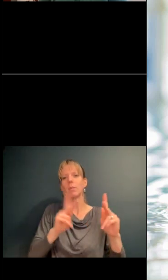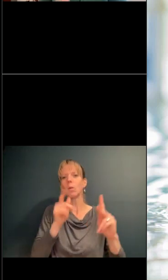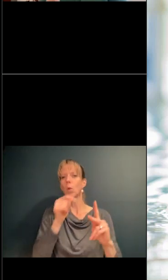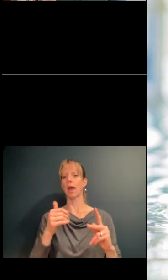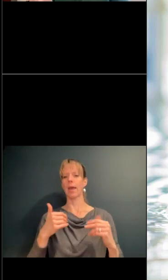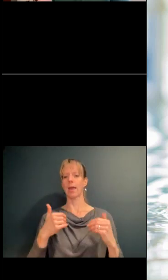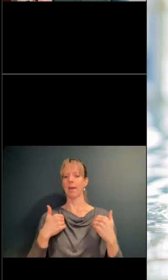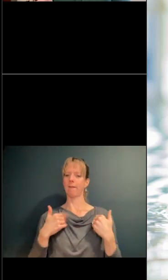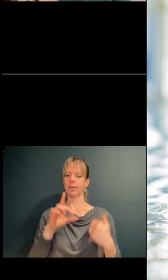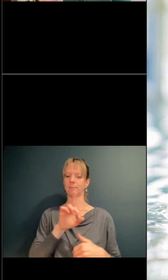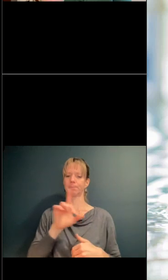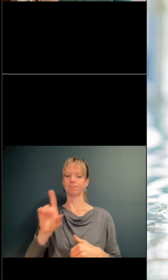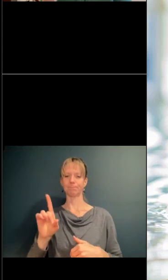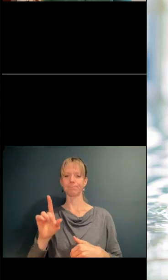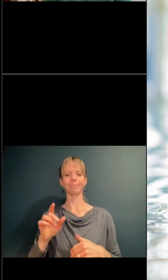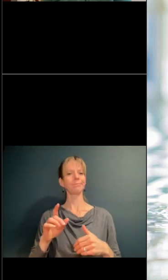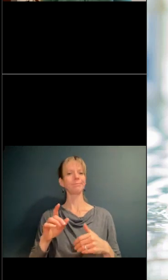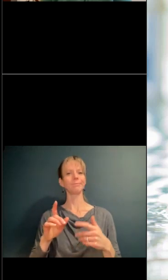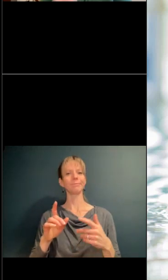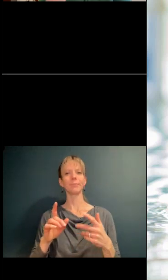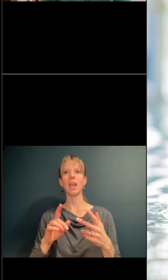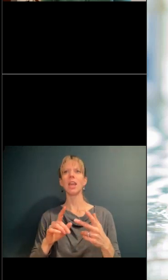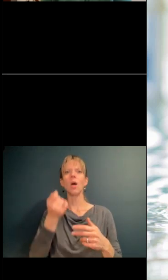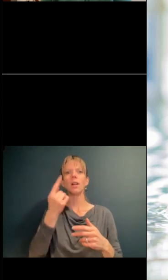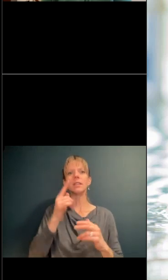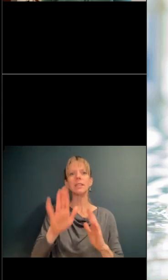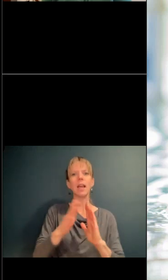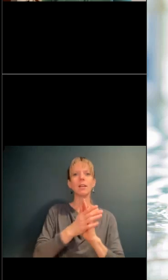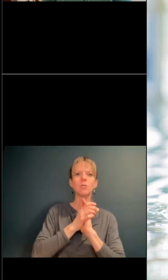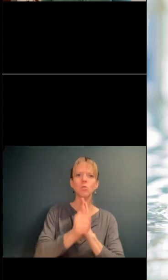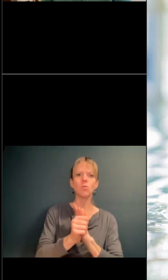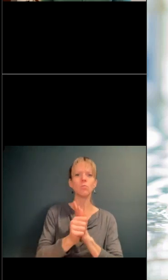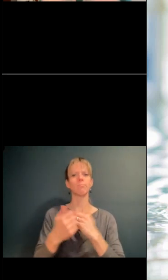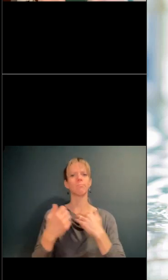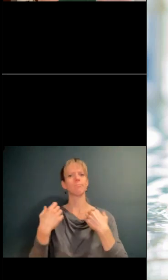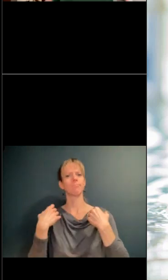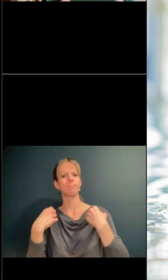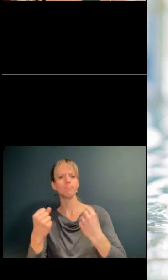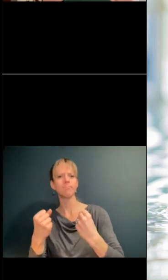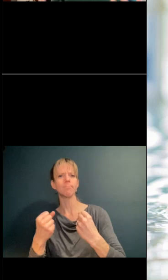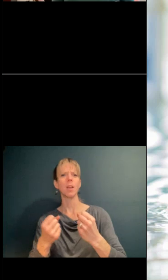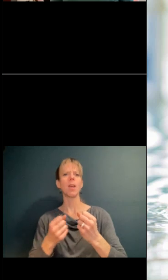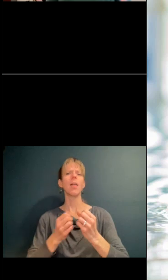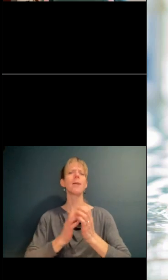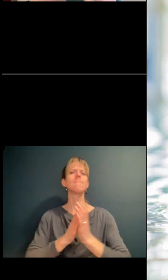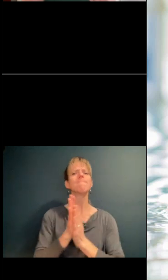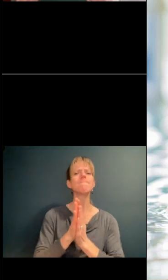By their strengths, their gifts, passions, and all of the positive qualities they bring